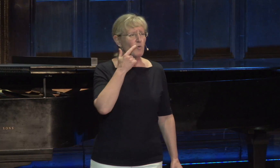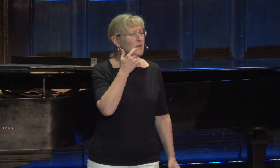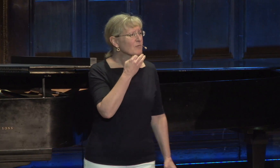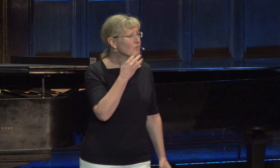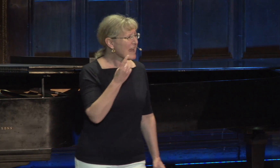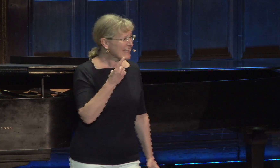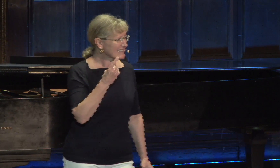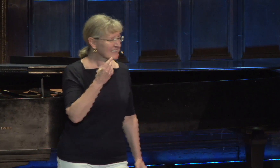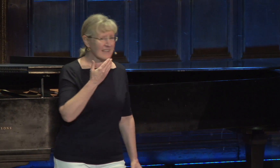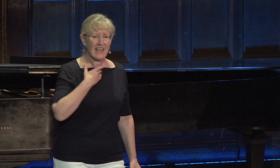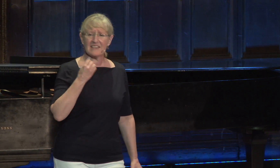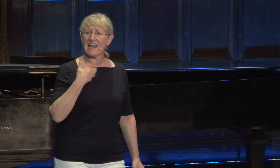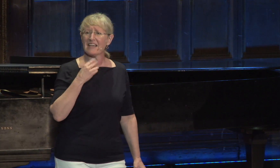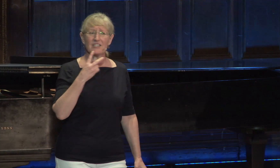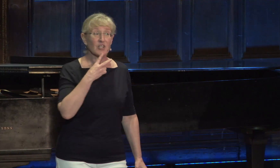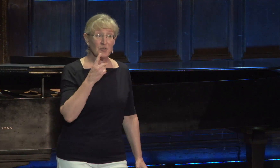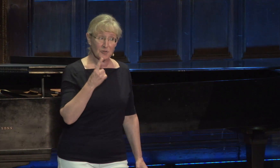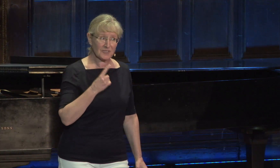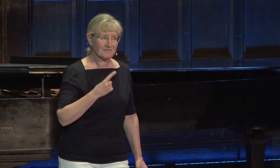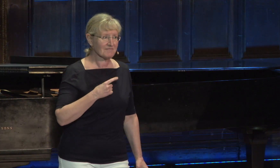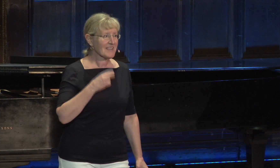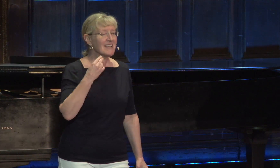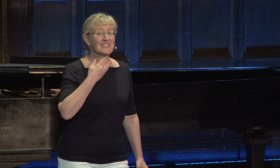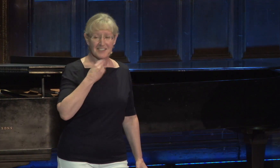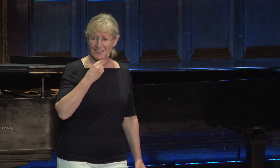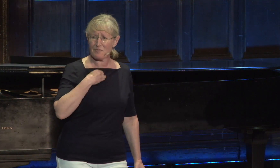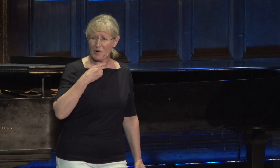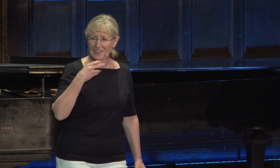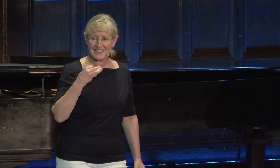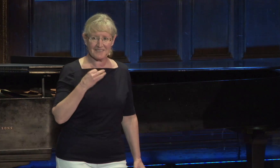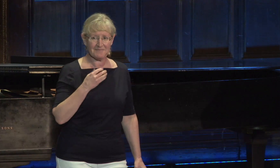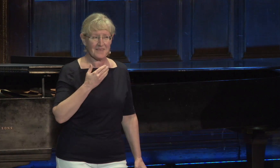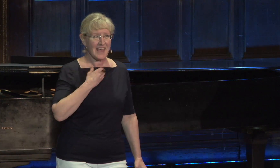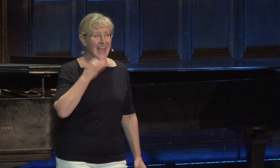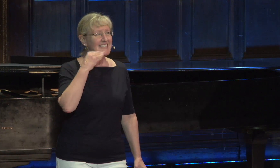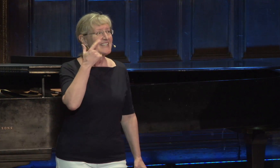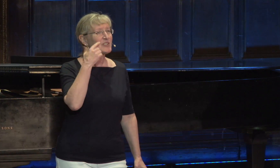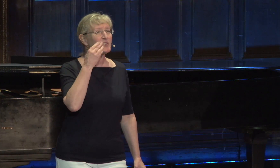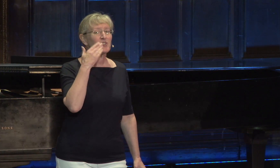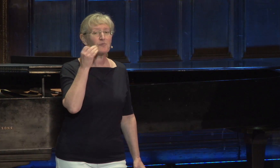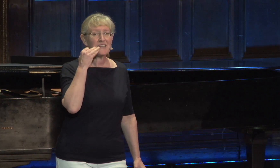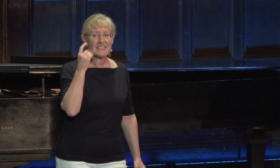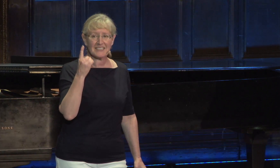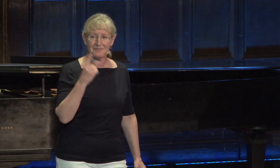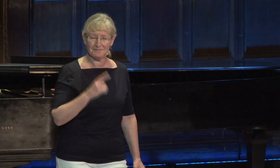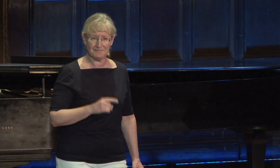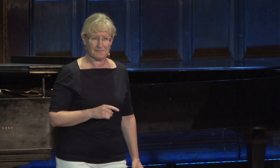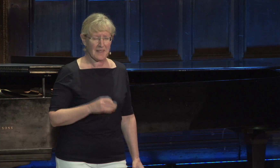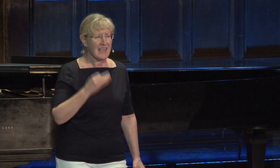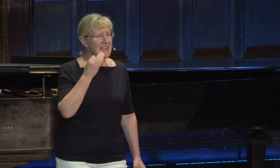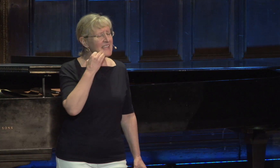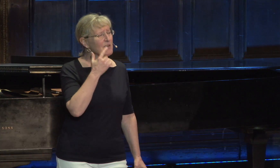We read and I cued dozens of books. And he learned to read.